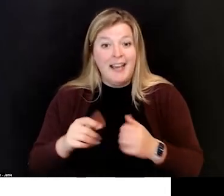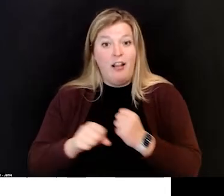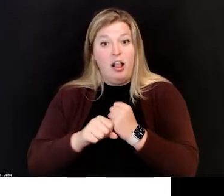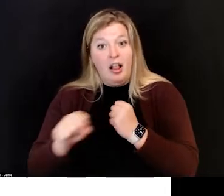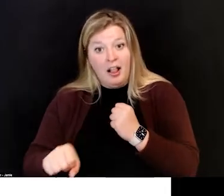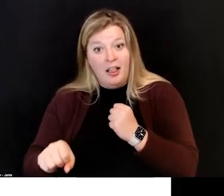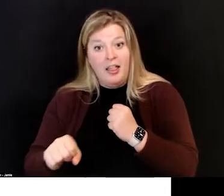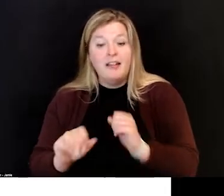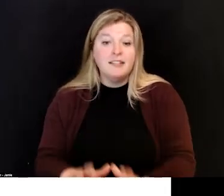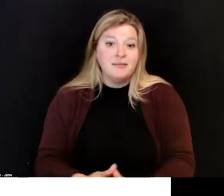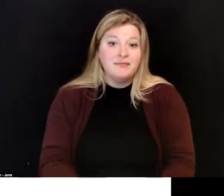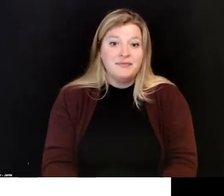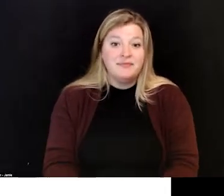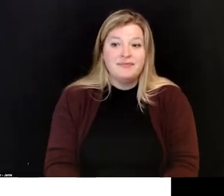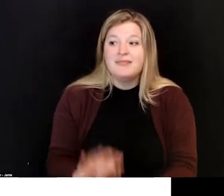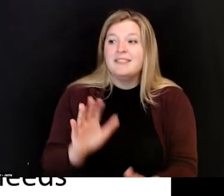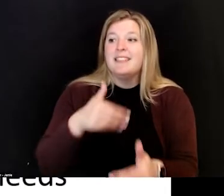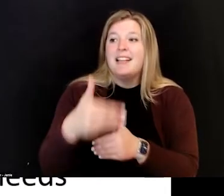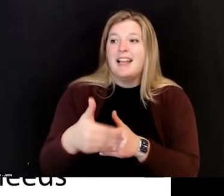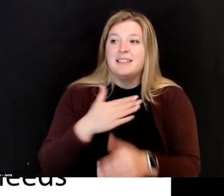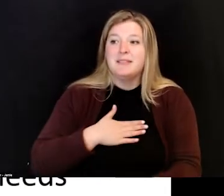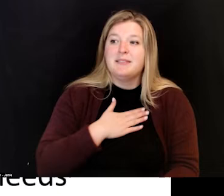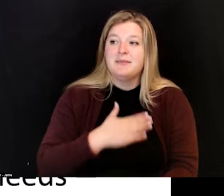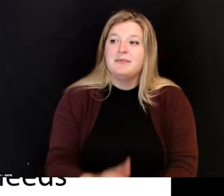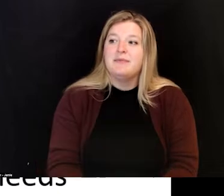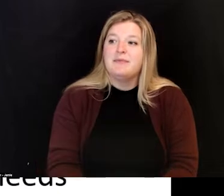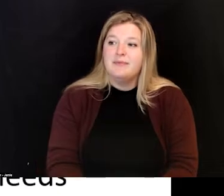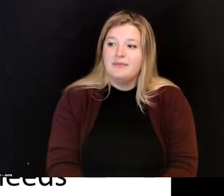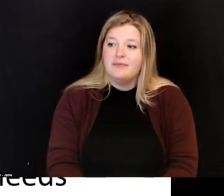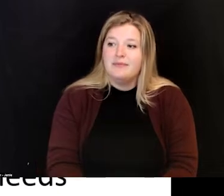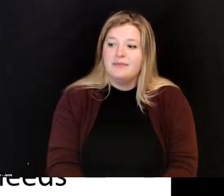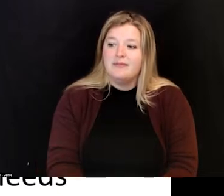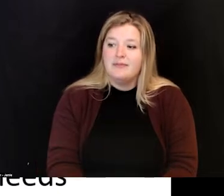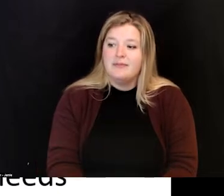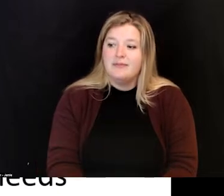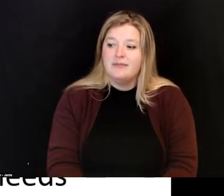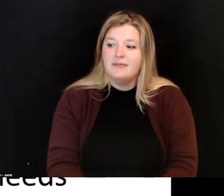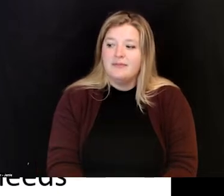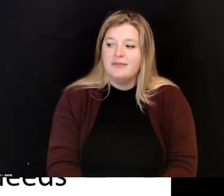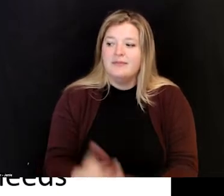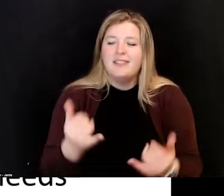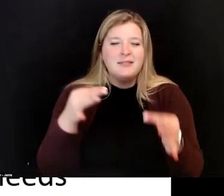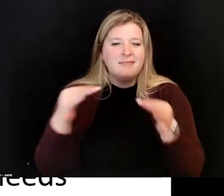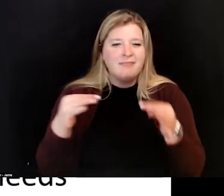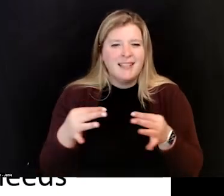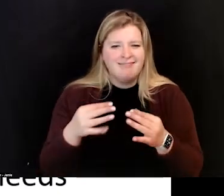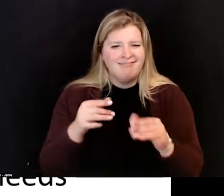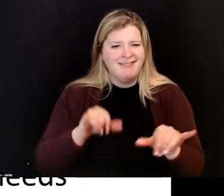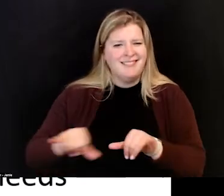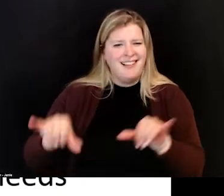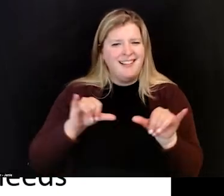If you move on to the next slide, please. I want to talk about why these standards evolve. Like, why do we have a 2.2?